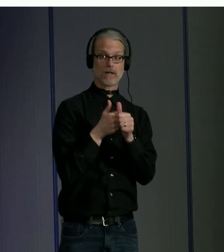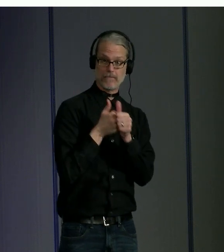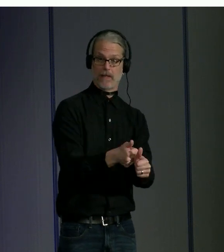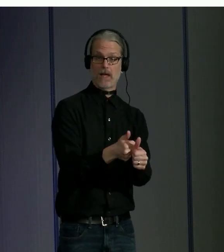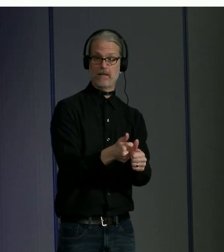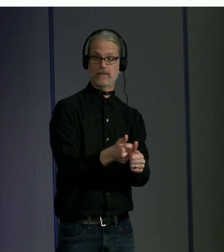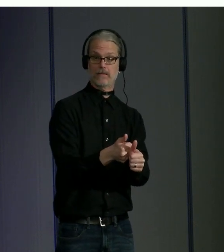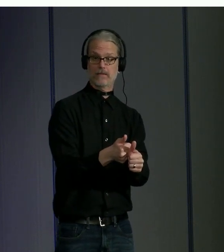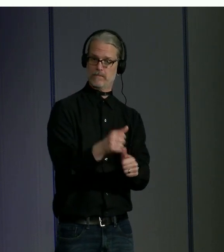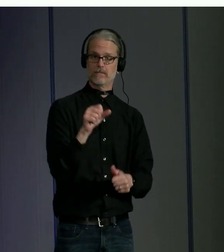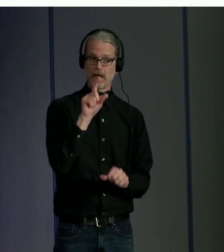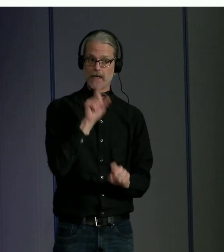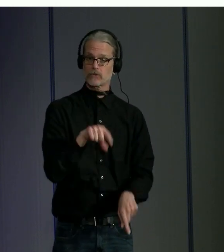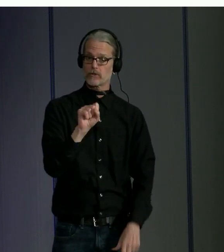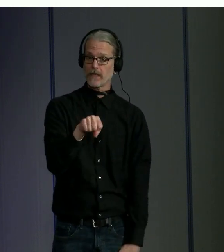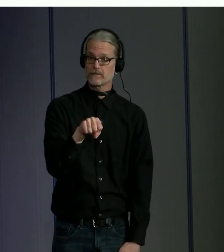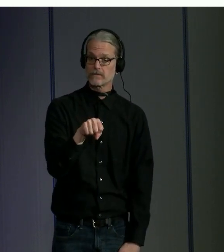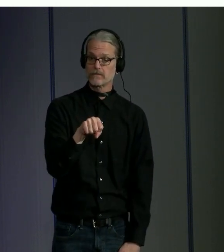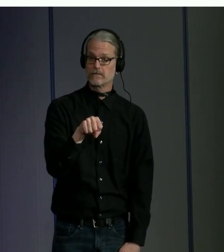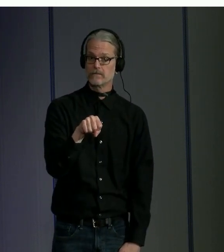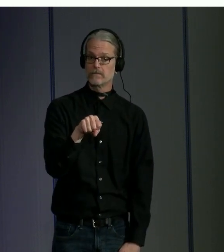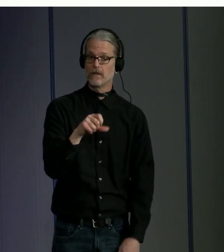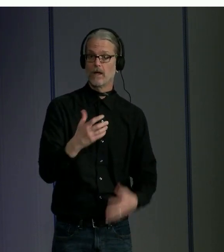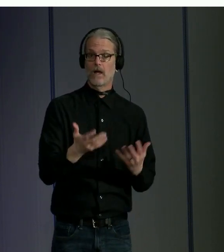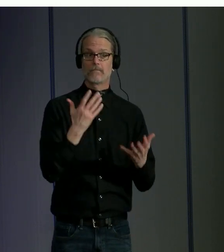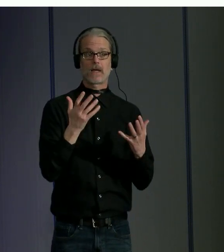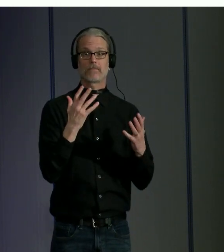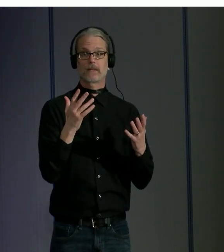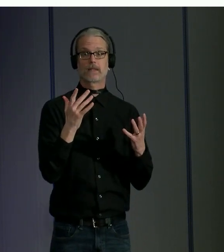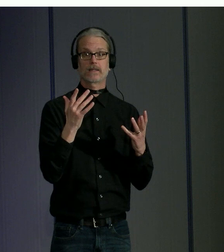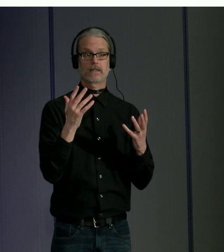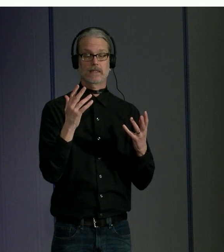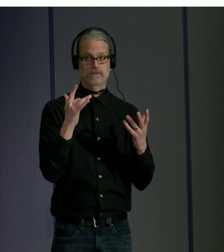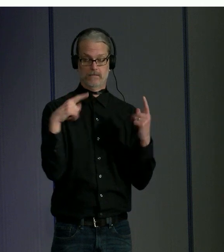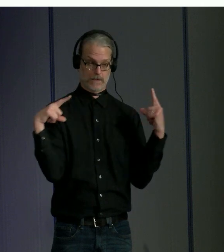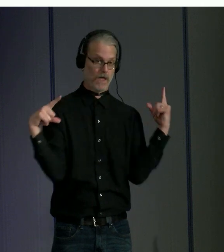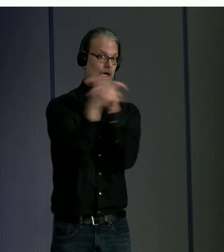It might be a cluster leap. But you can to it.